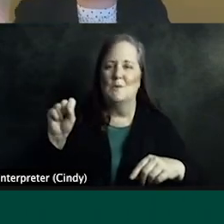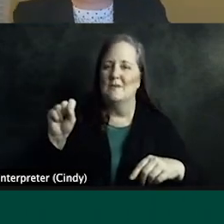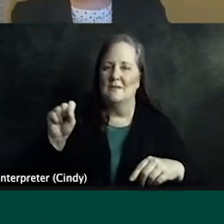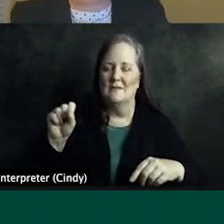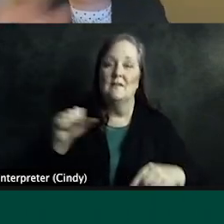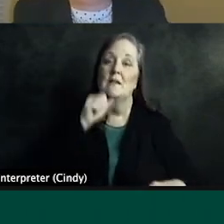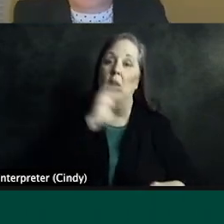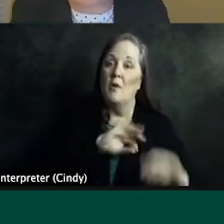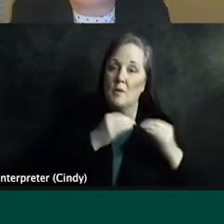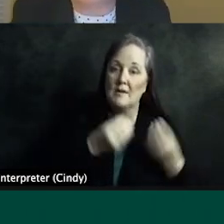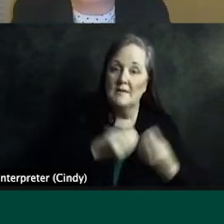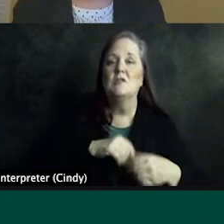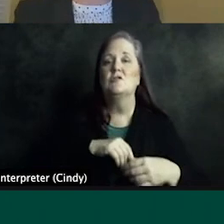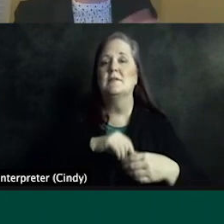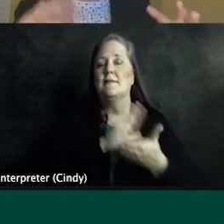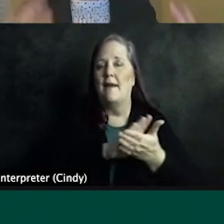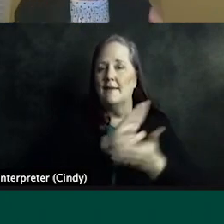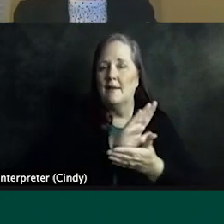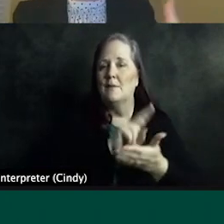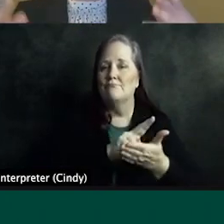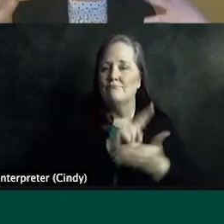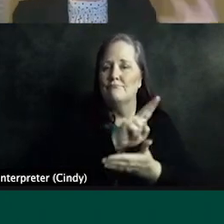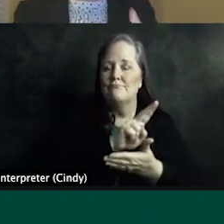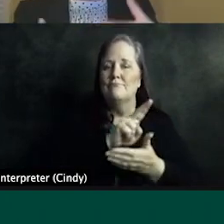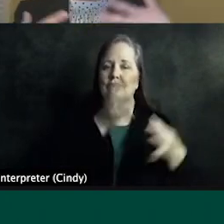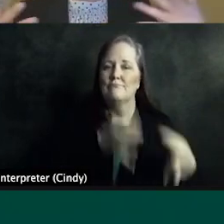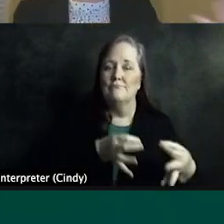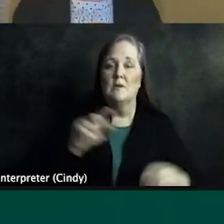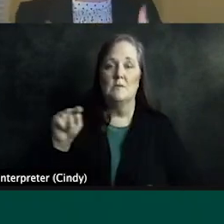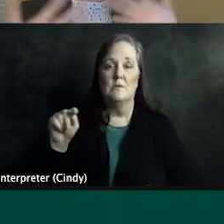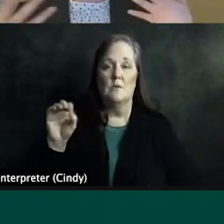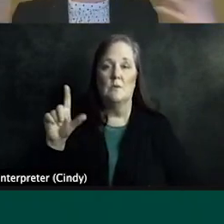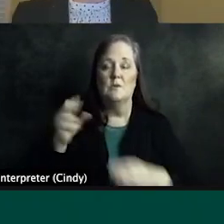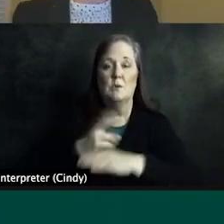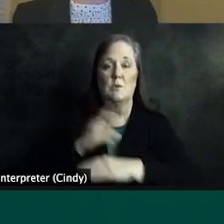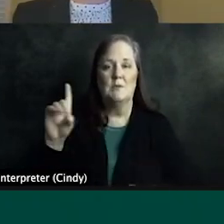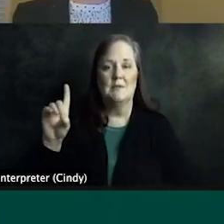for this particular reason, in terms of these tools are based on data that has been collected over time.